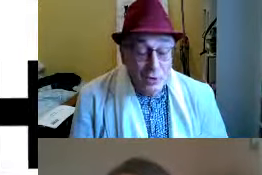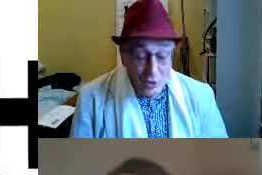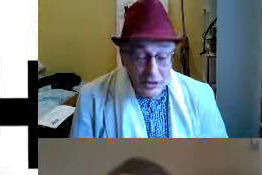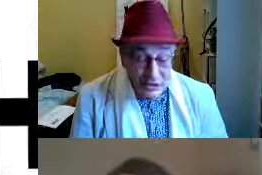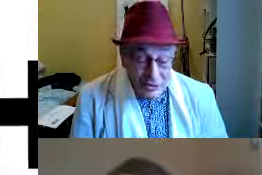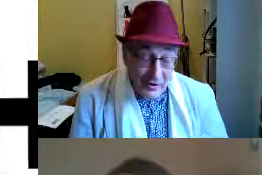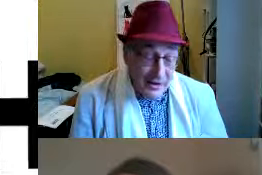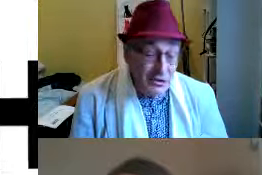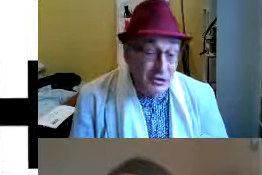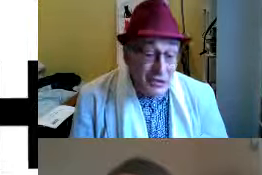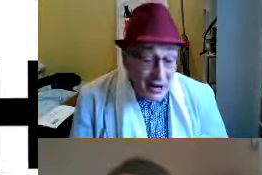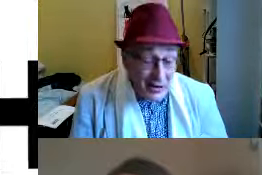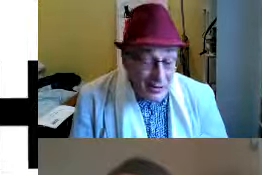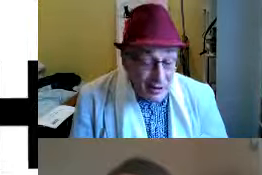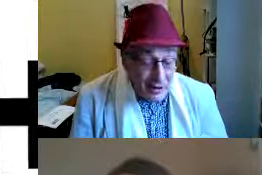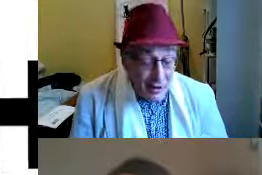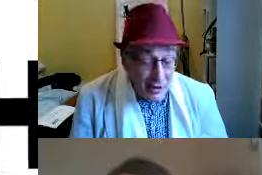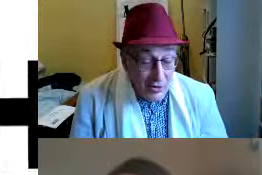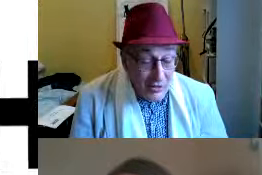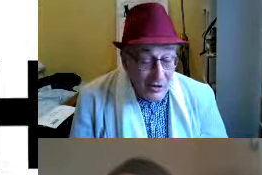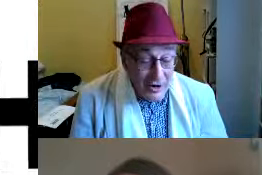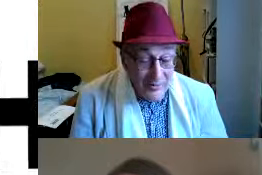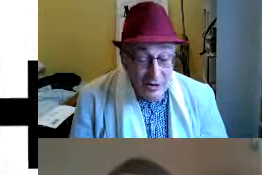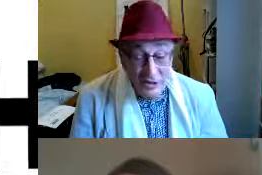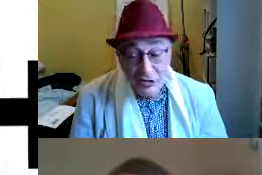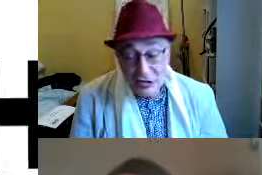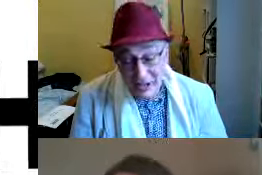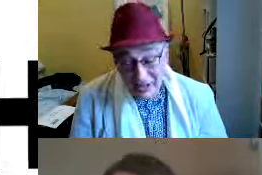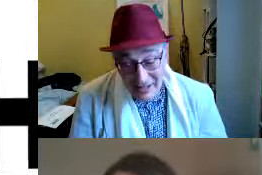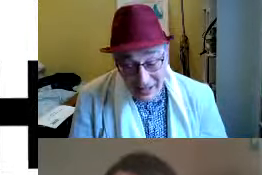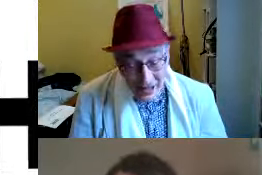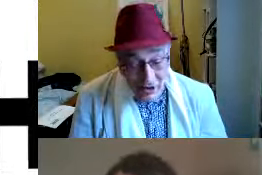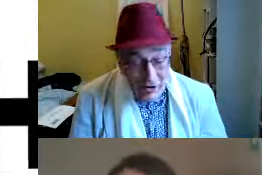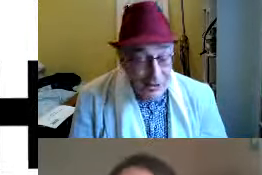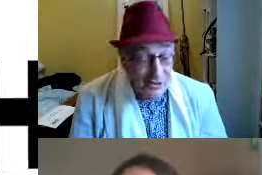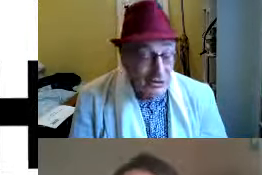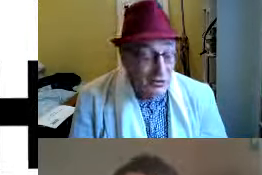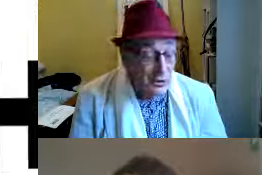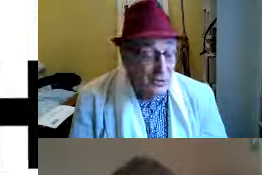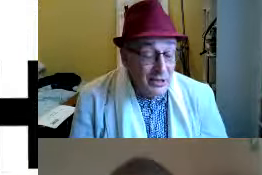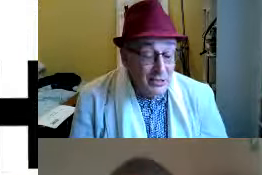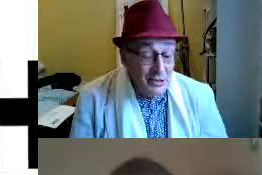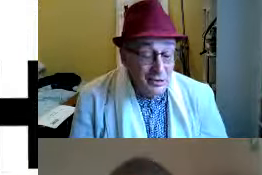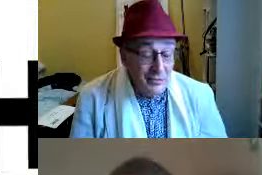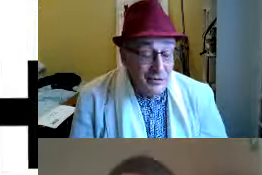noises or if i'm going to shout or that i'm going to sing or i'm going to do things that are very